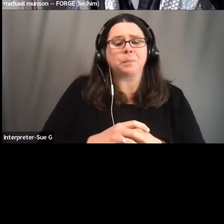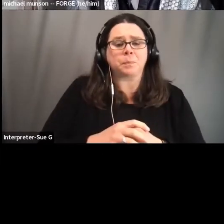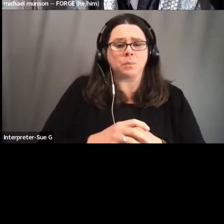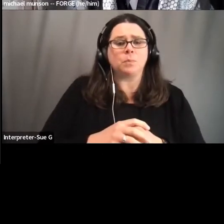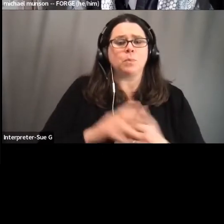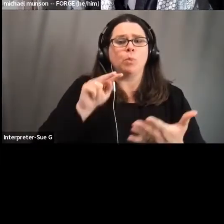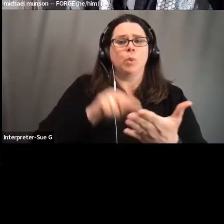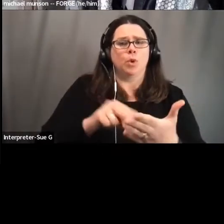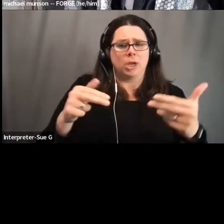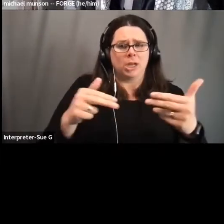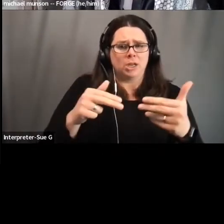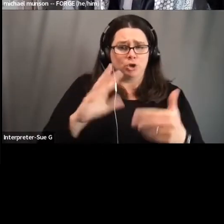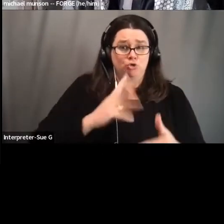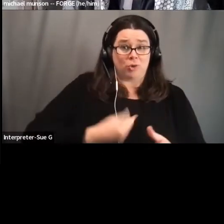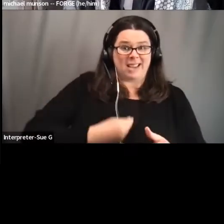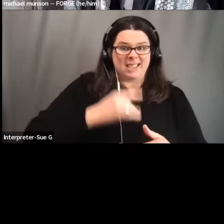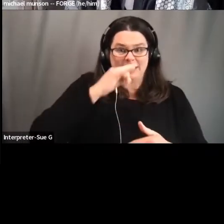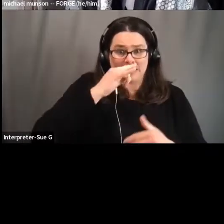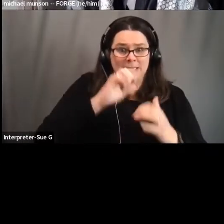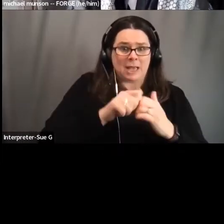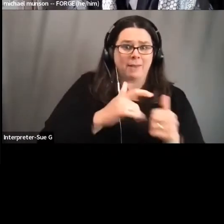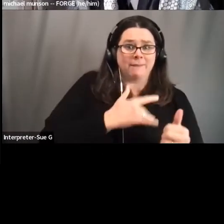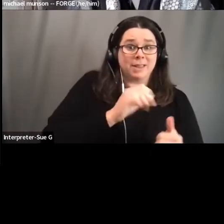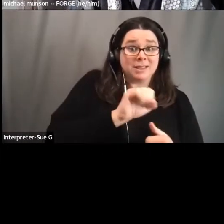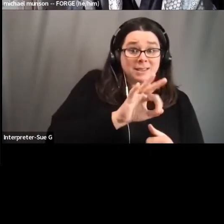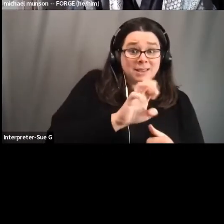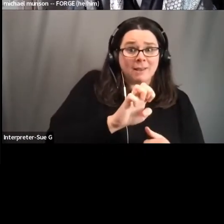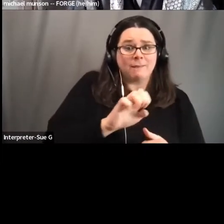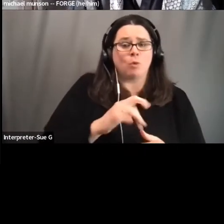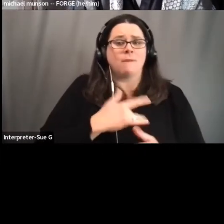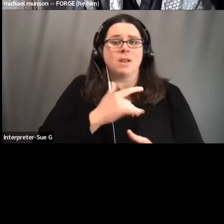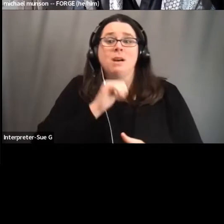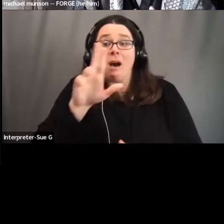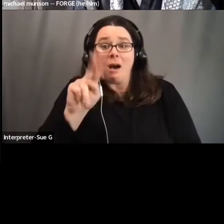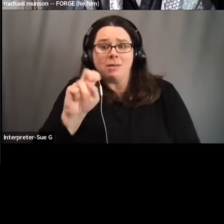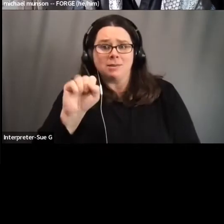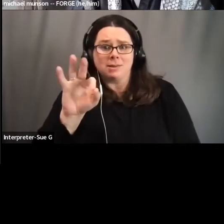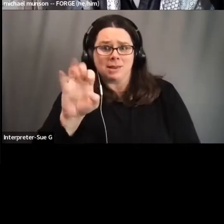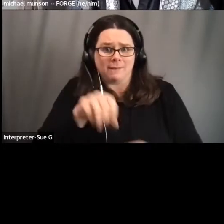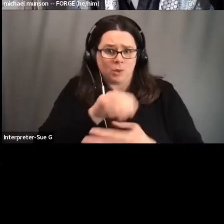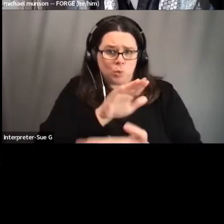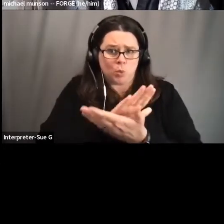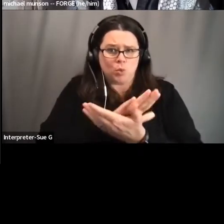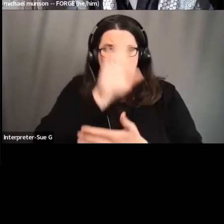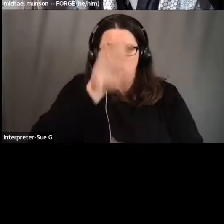and how they feel safe or unsafe in schools. So we know that trans kids are much more likely